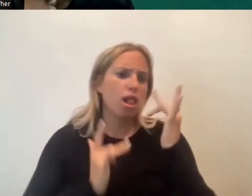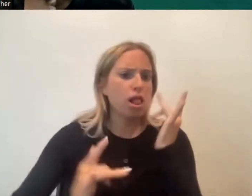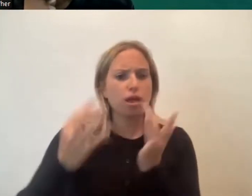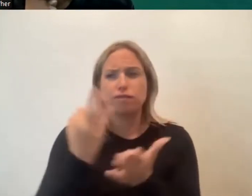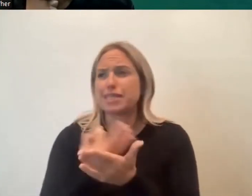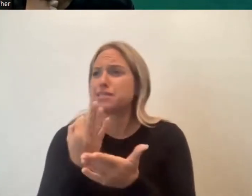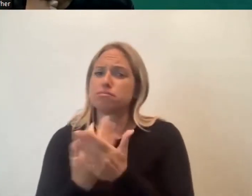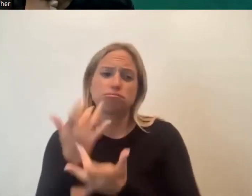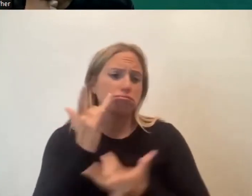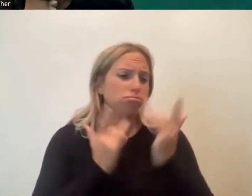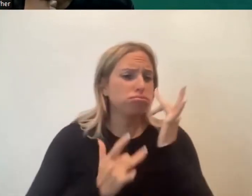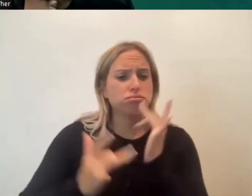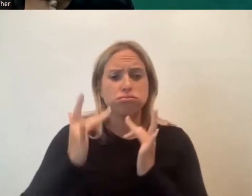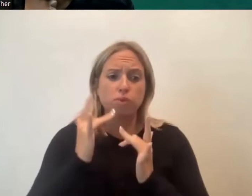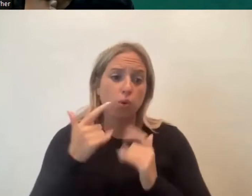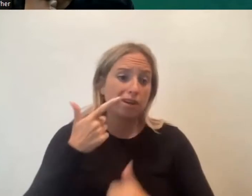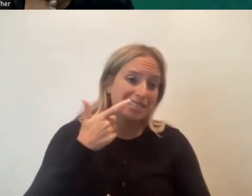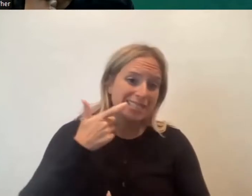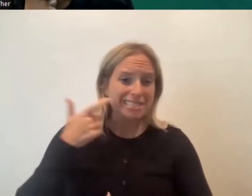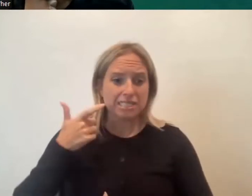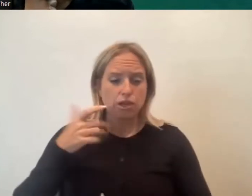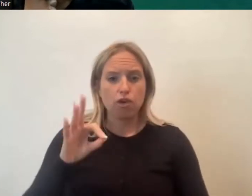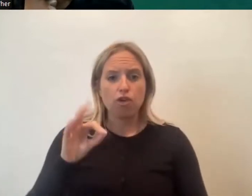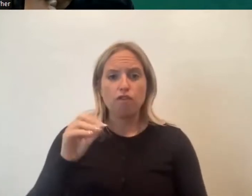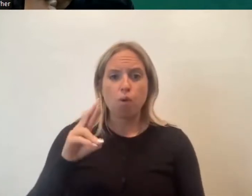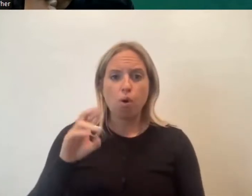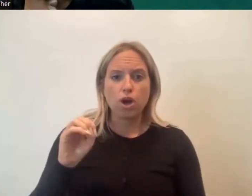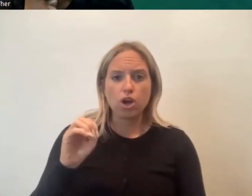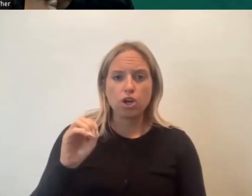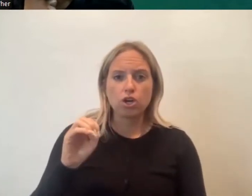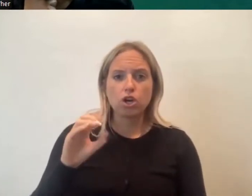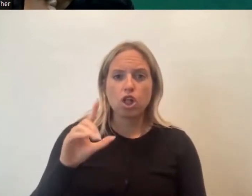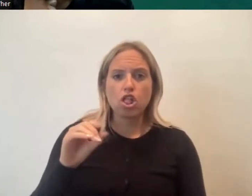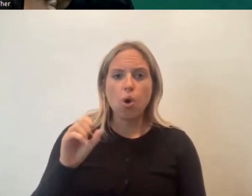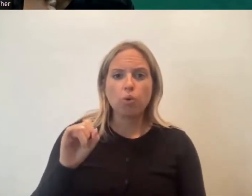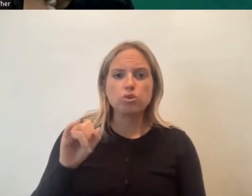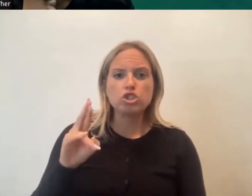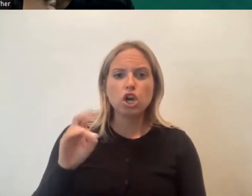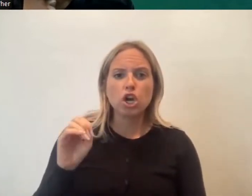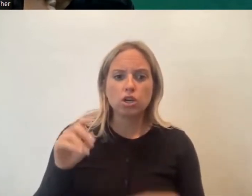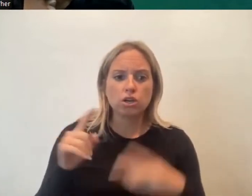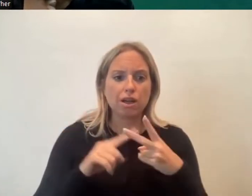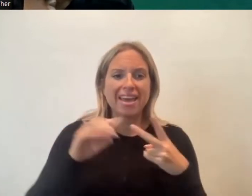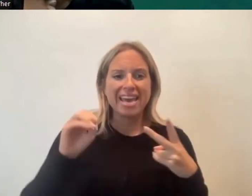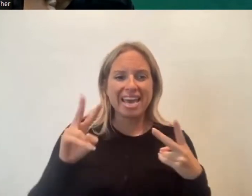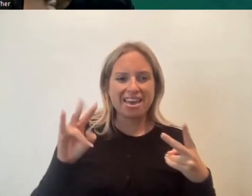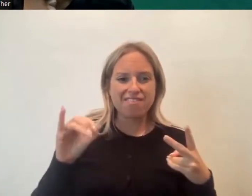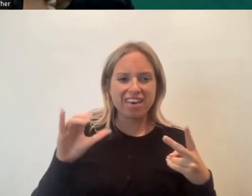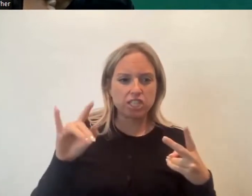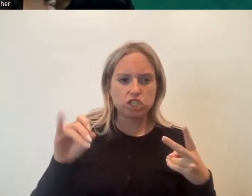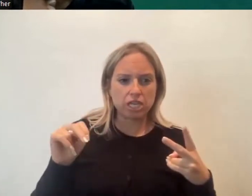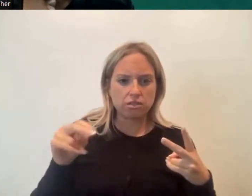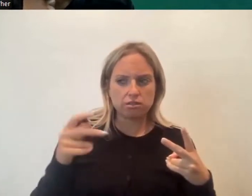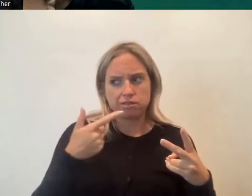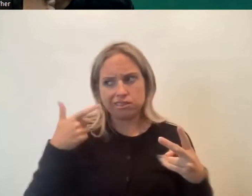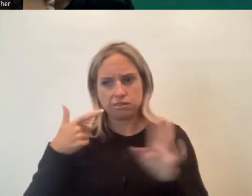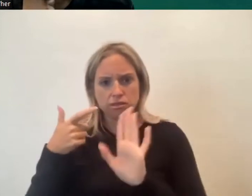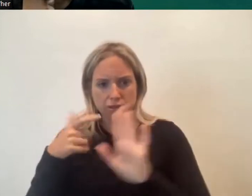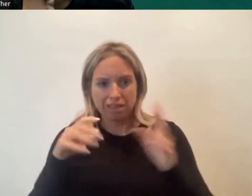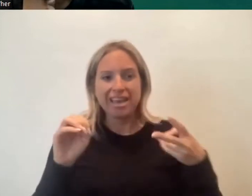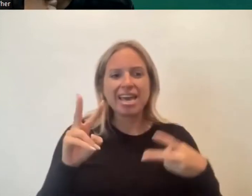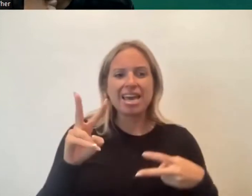eviction, facing foreclosure, losing cars, and it's hard to keep their head above water